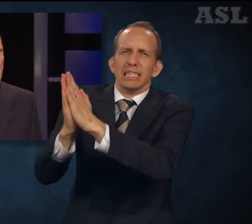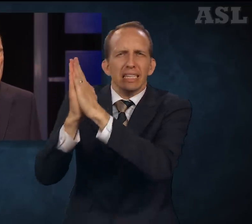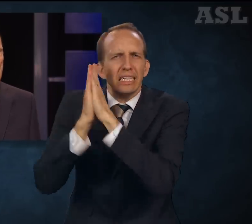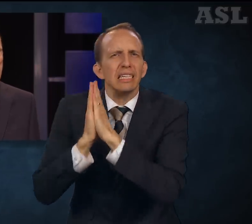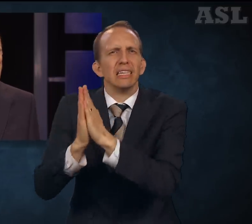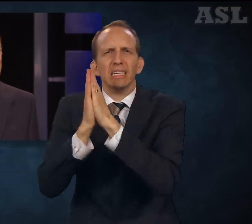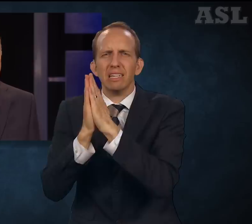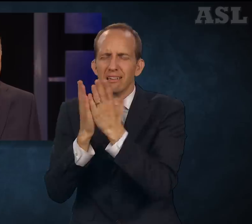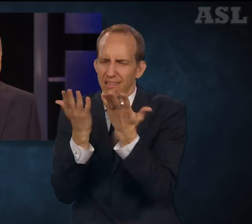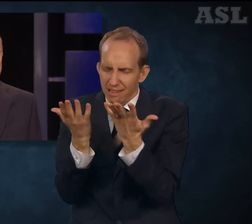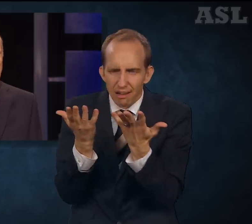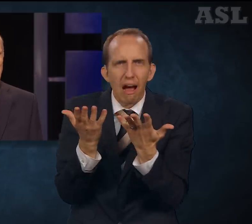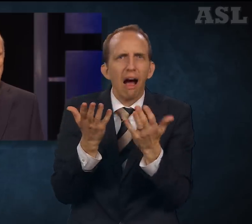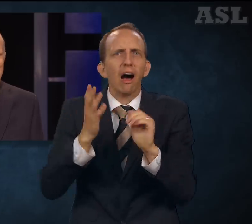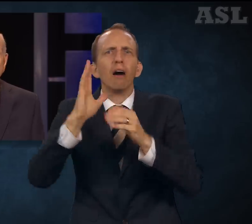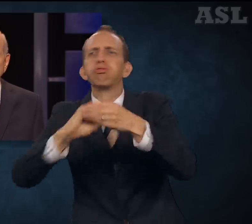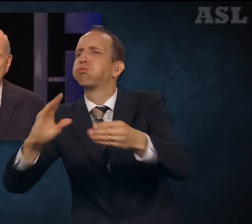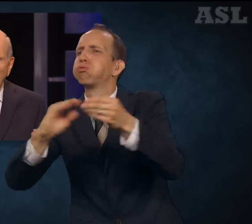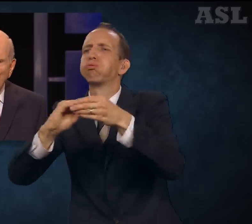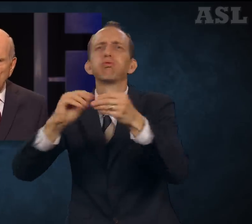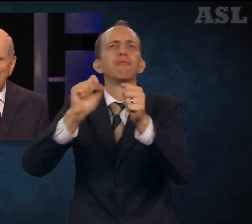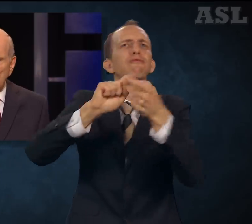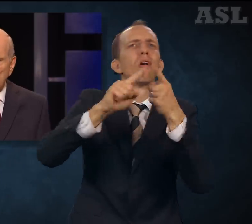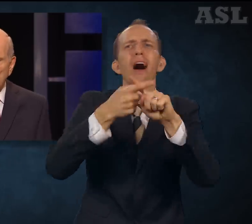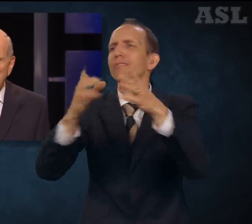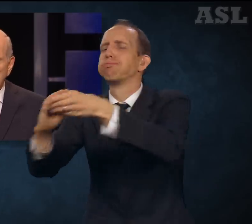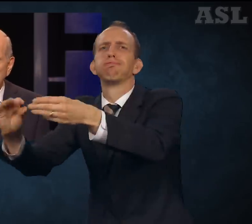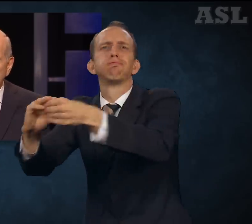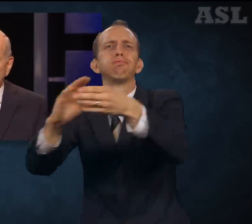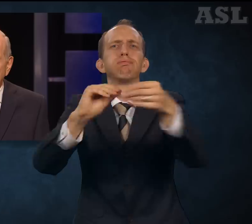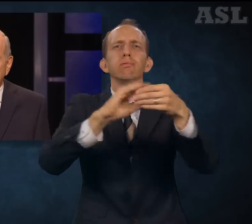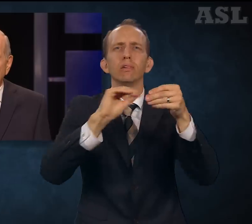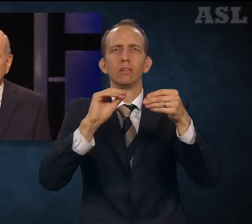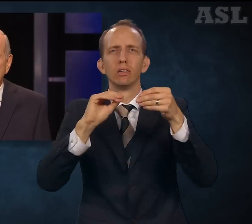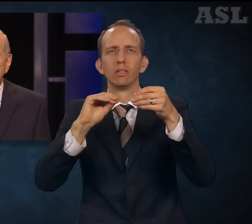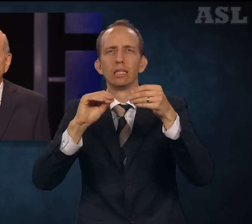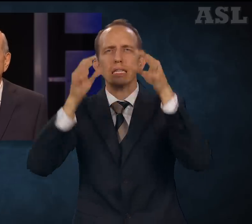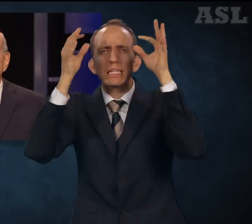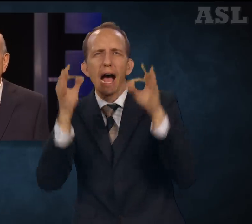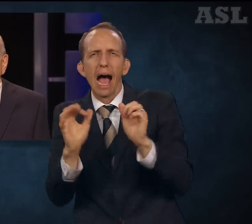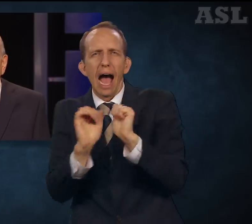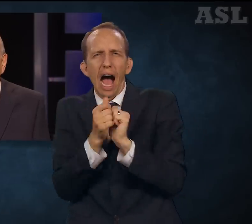TALK ABOUT THE STANDARDS WITH YOUR FRIENDS.